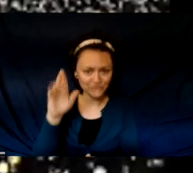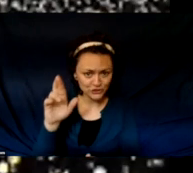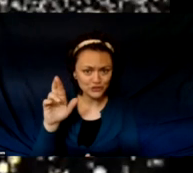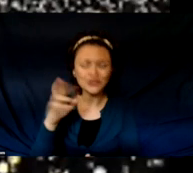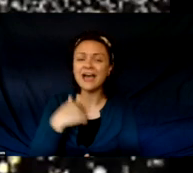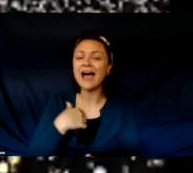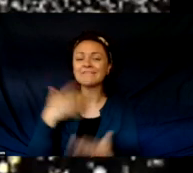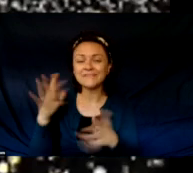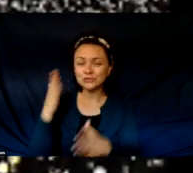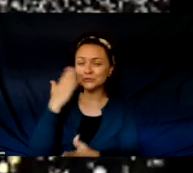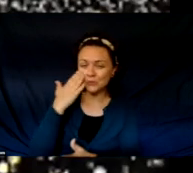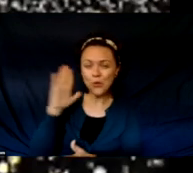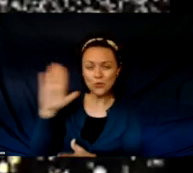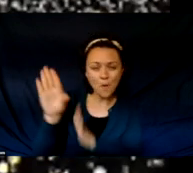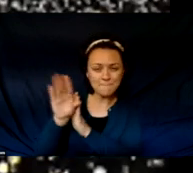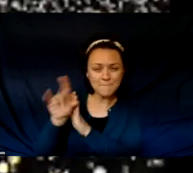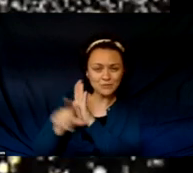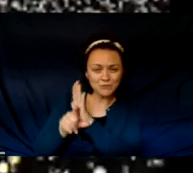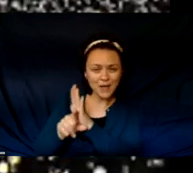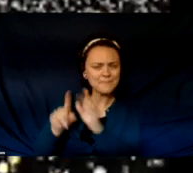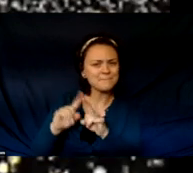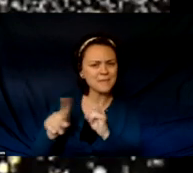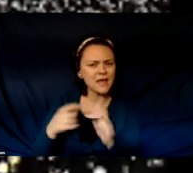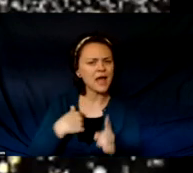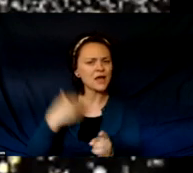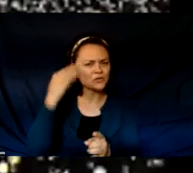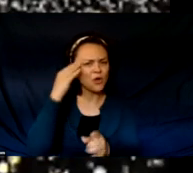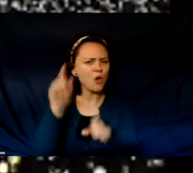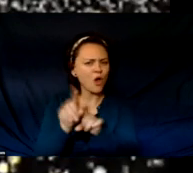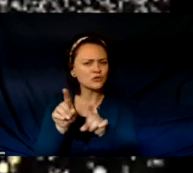but I also knew your diverse perspectives